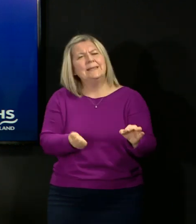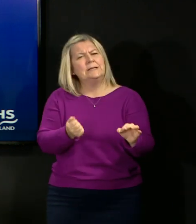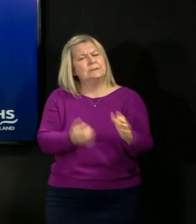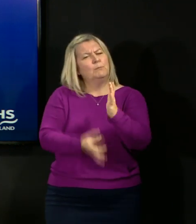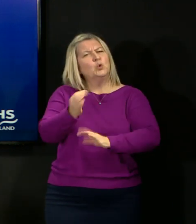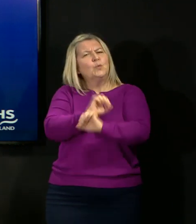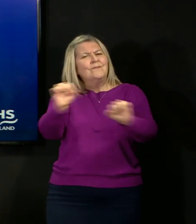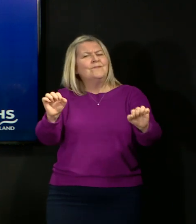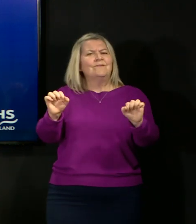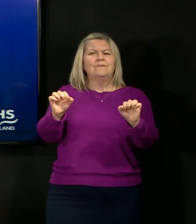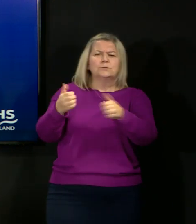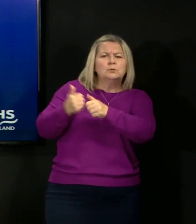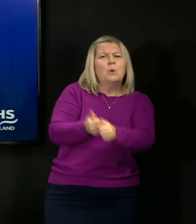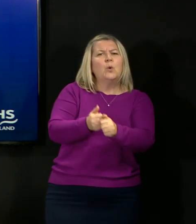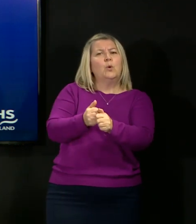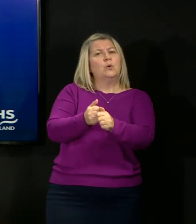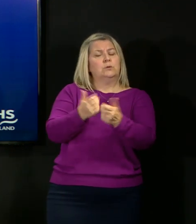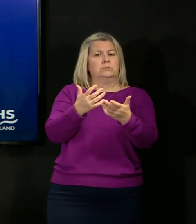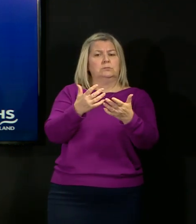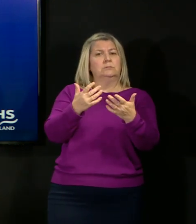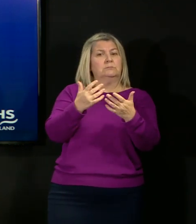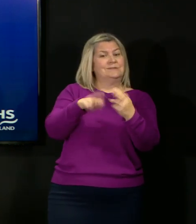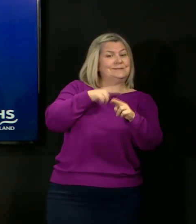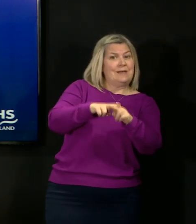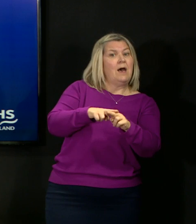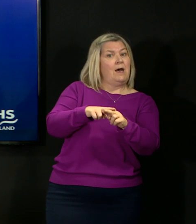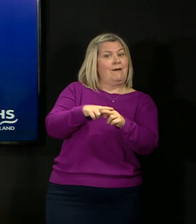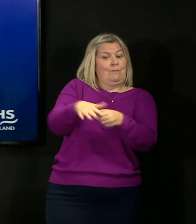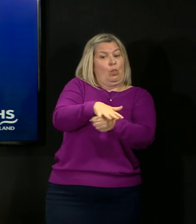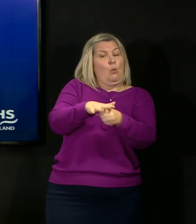and wellbeing support for staff that made sense locally. Since then,